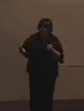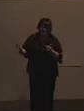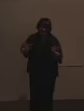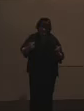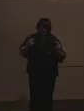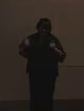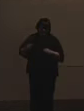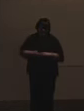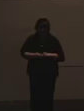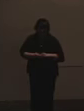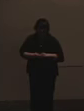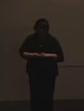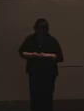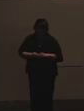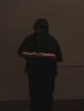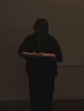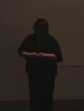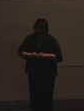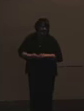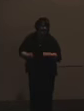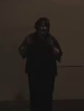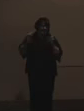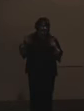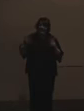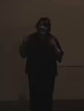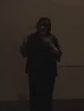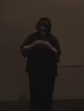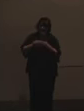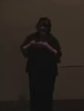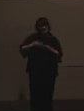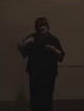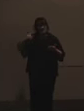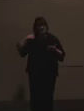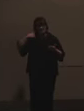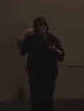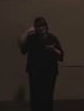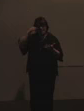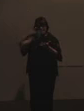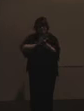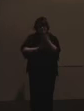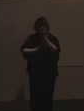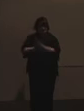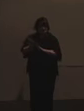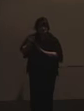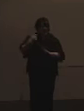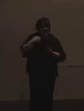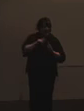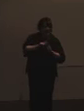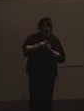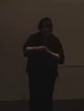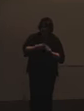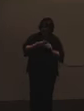OK. Anyway, I think I started from the cave-like space,